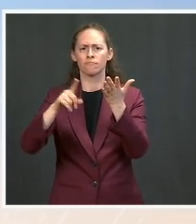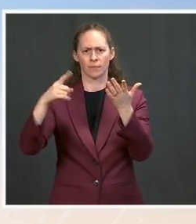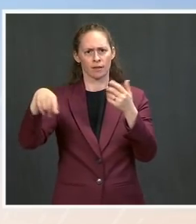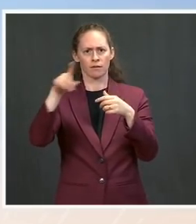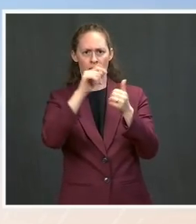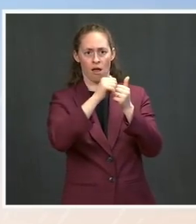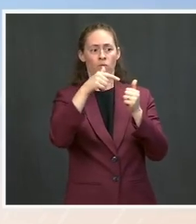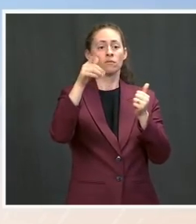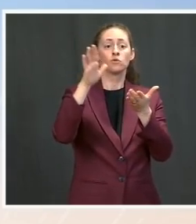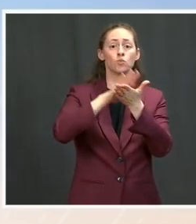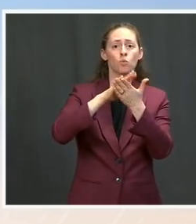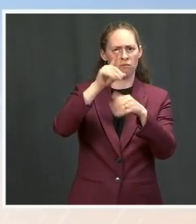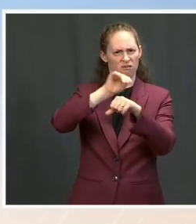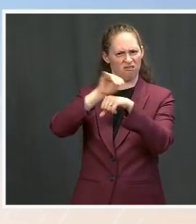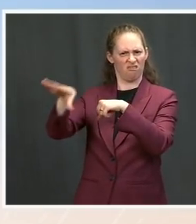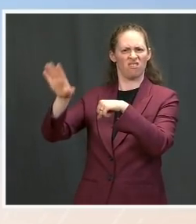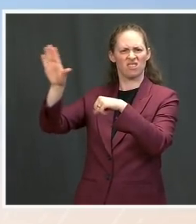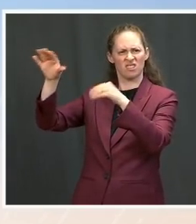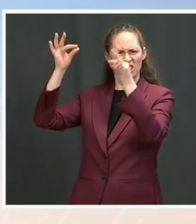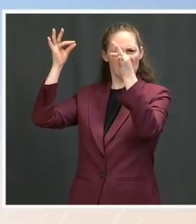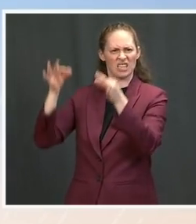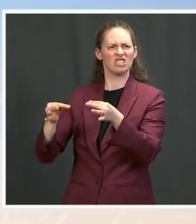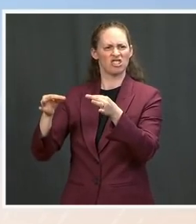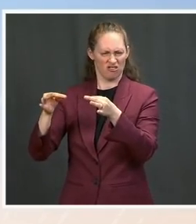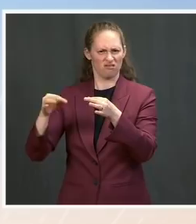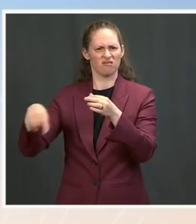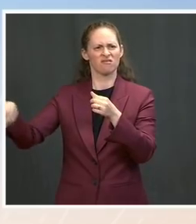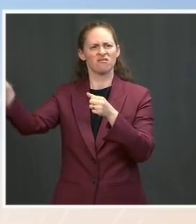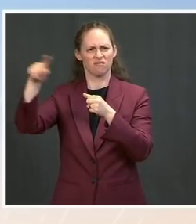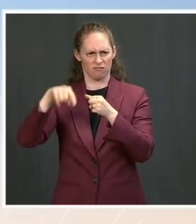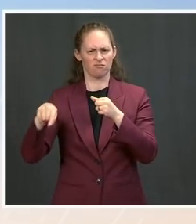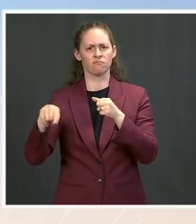It doesn't mean they are taking everything they want or even a percentage of what they want,